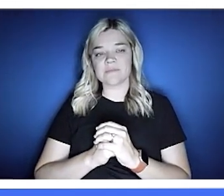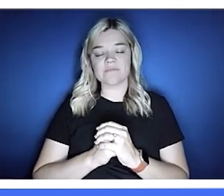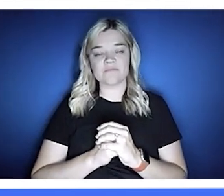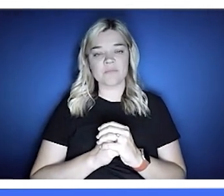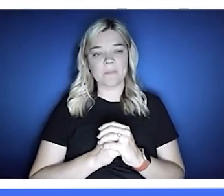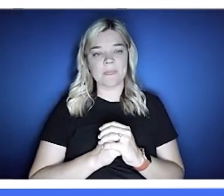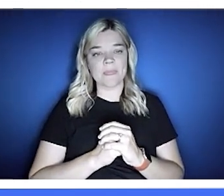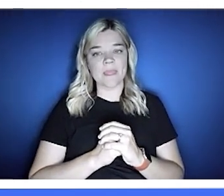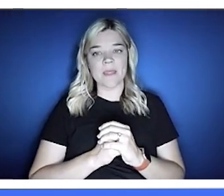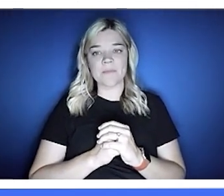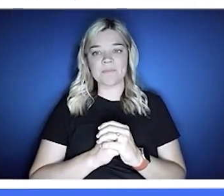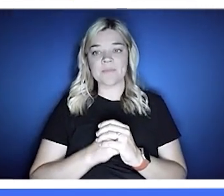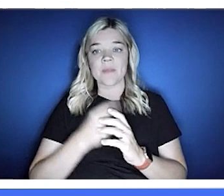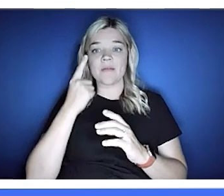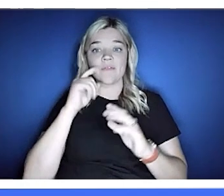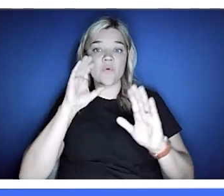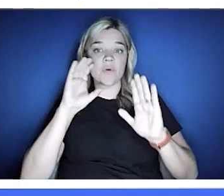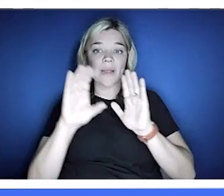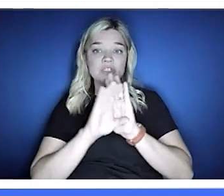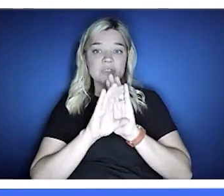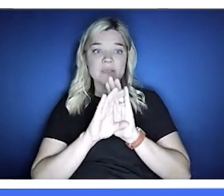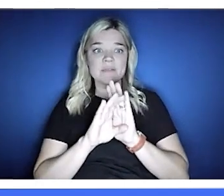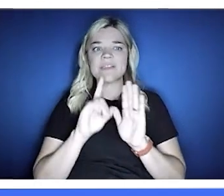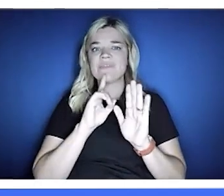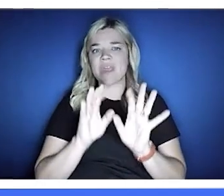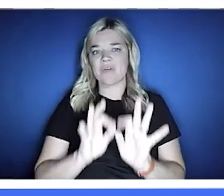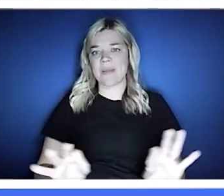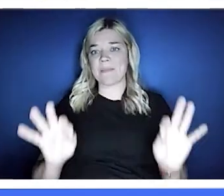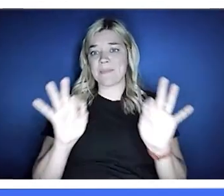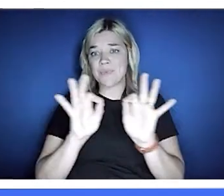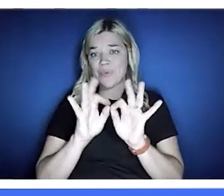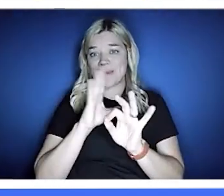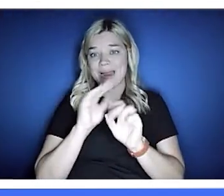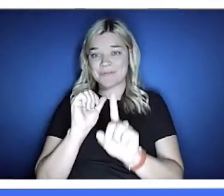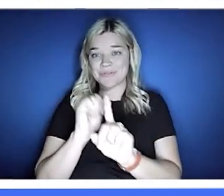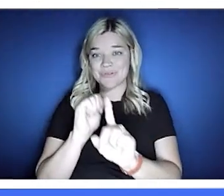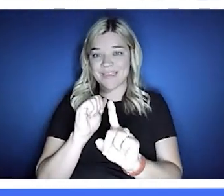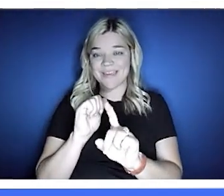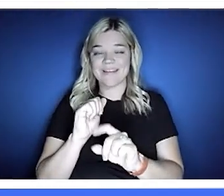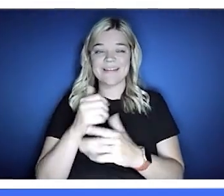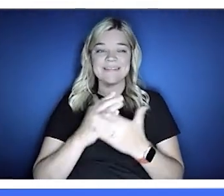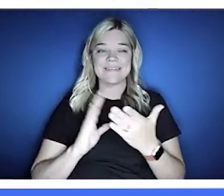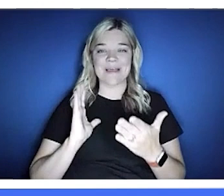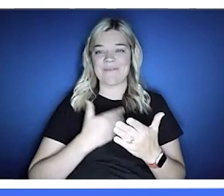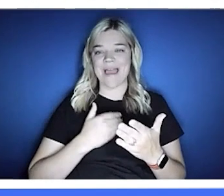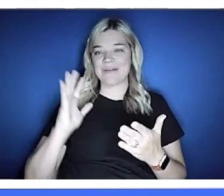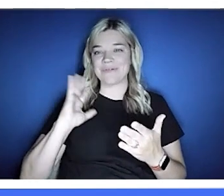For images, it's really important and tricky as some of our earlier presentations discussed